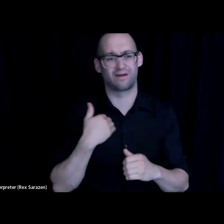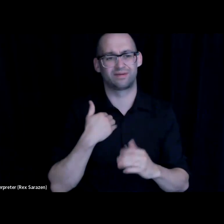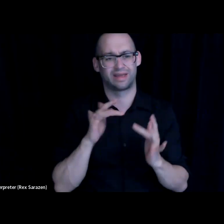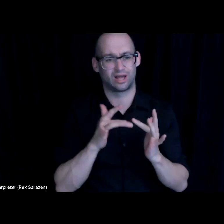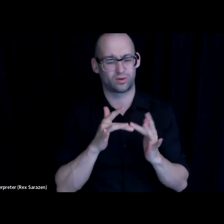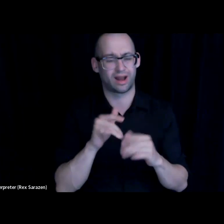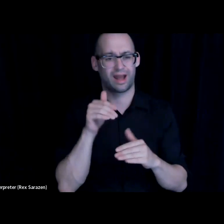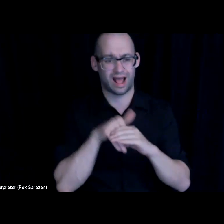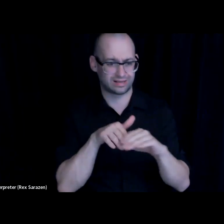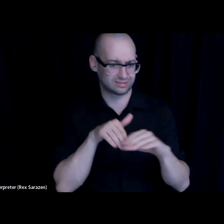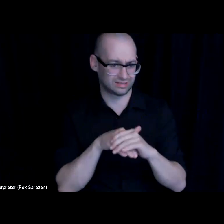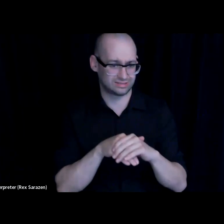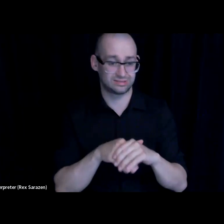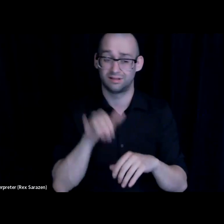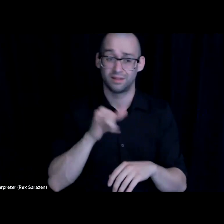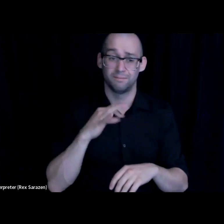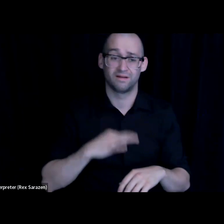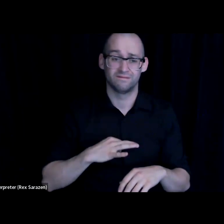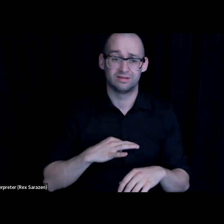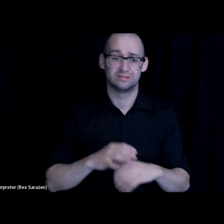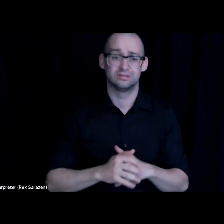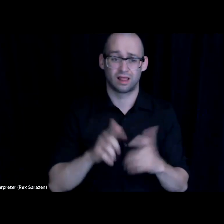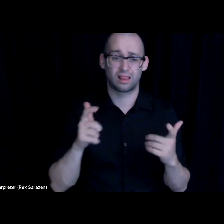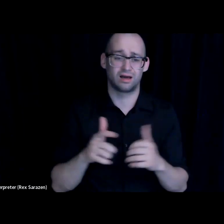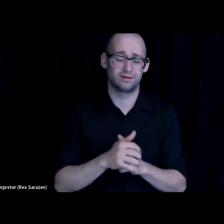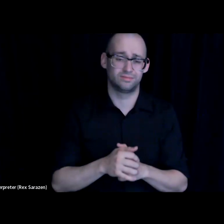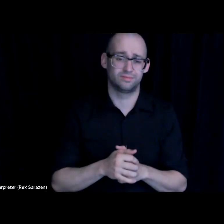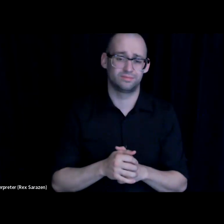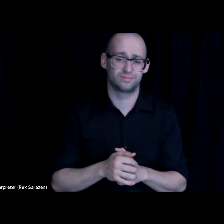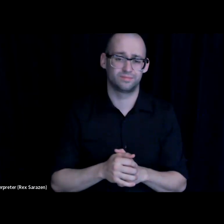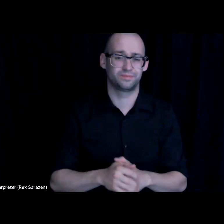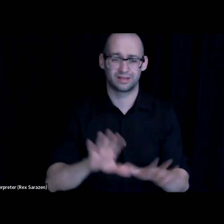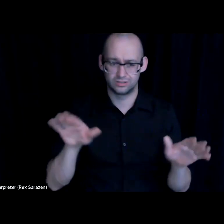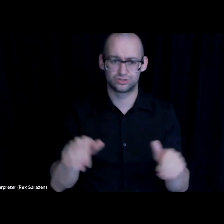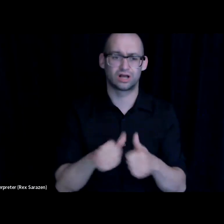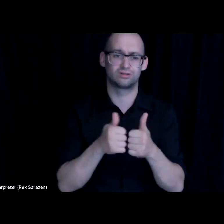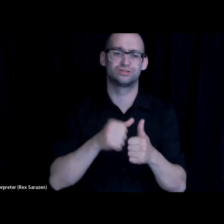and understand the benefits of it. While there are some challenges, there are the benefits